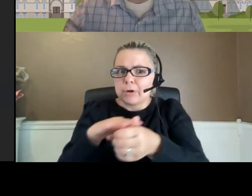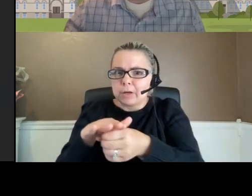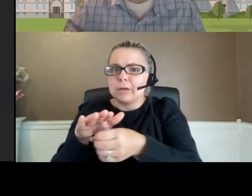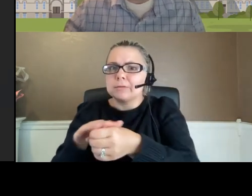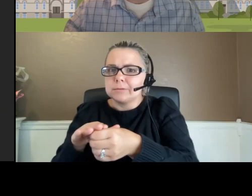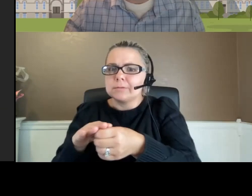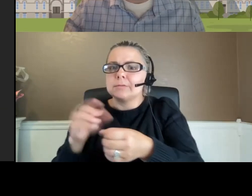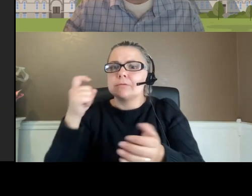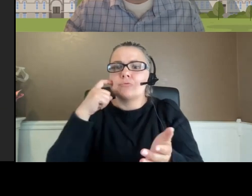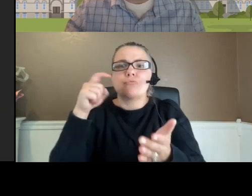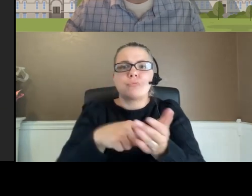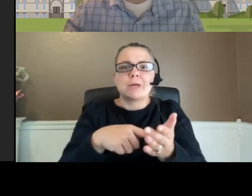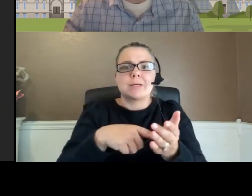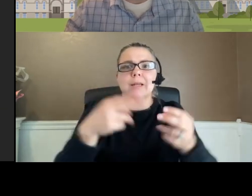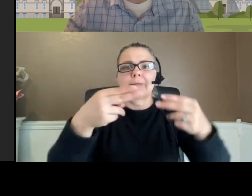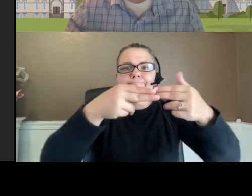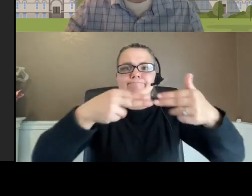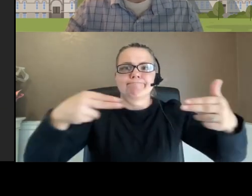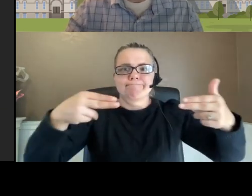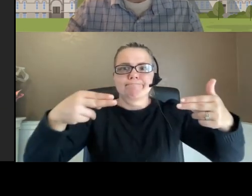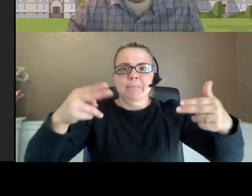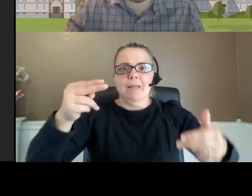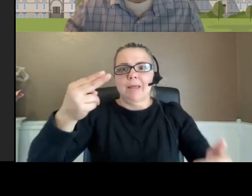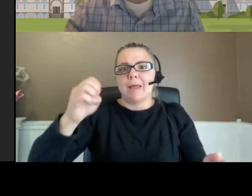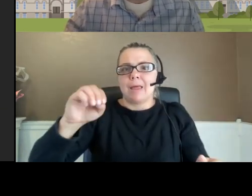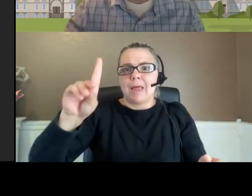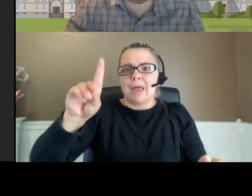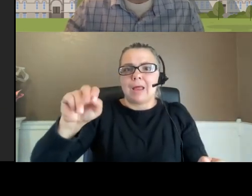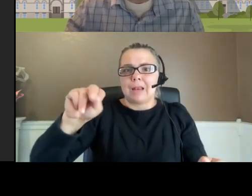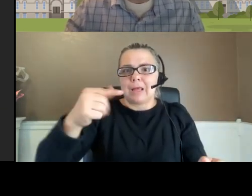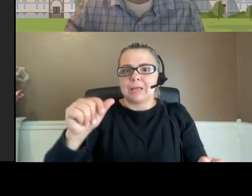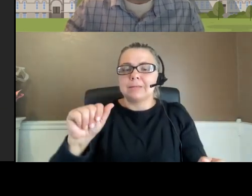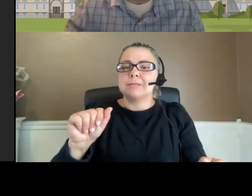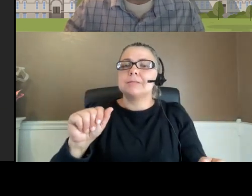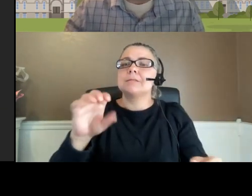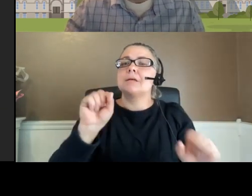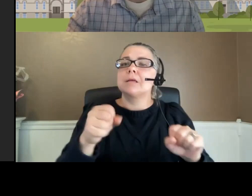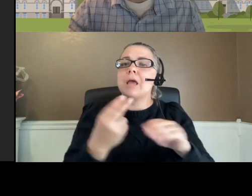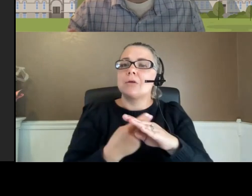good sense of the the region and heading structure of the page. In VoiceOver you can use the rotor to